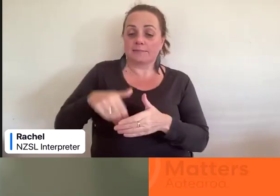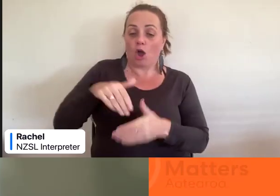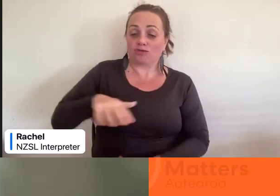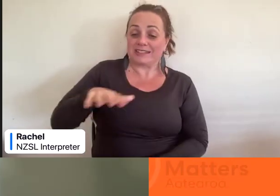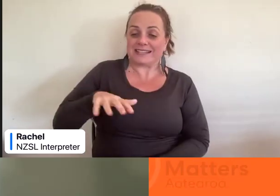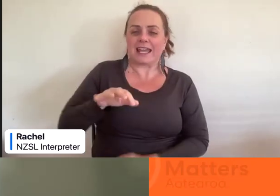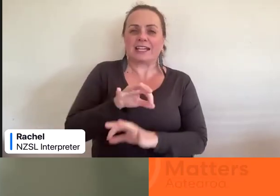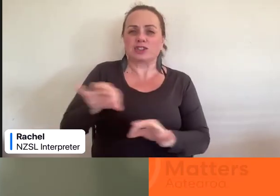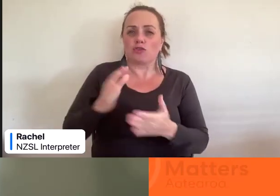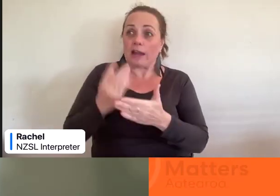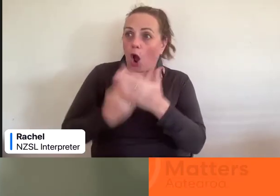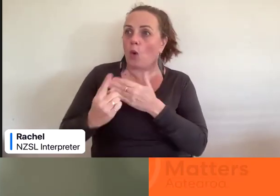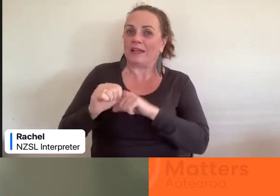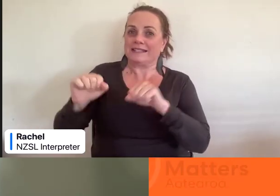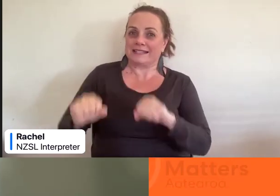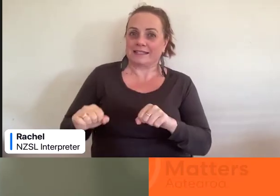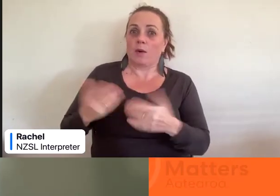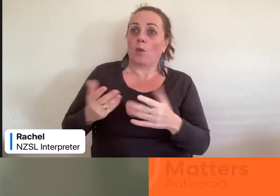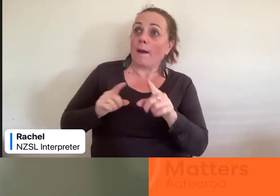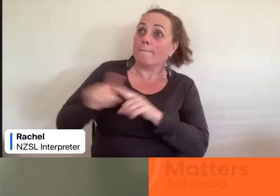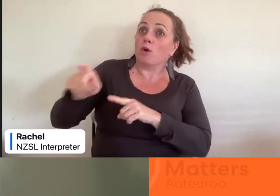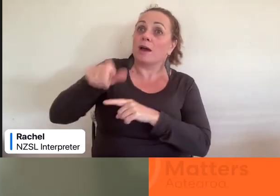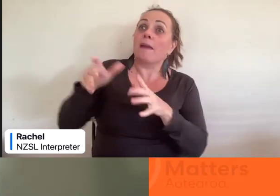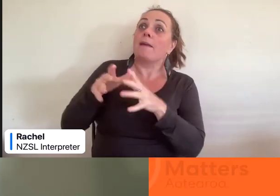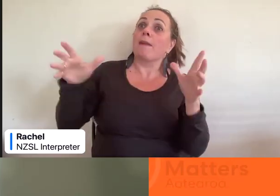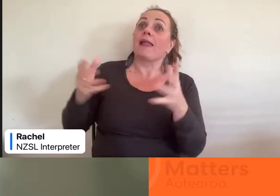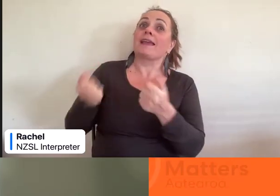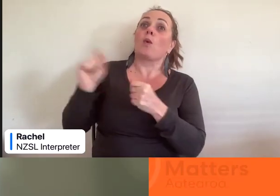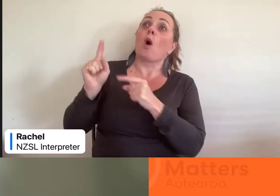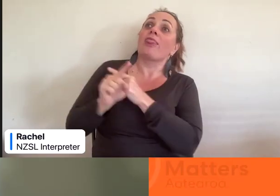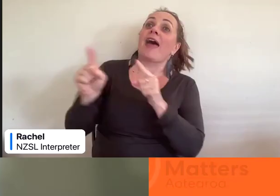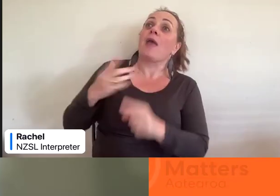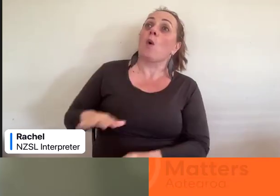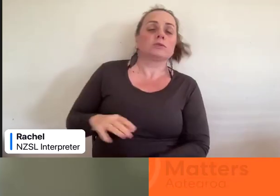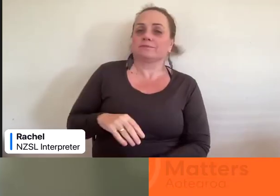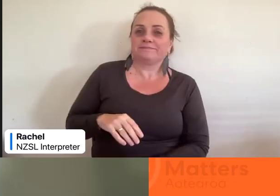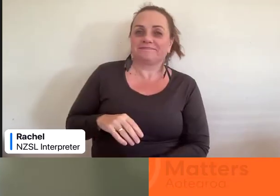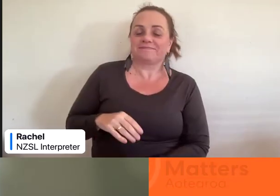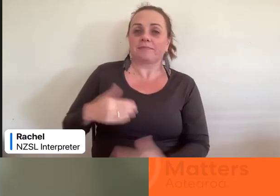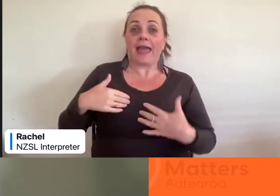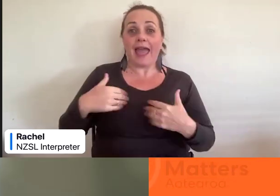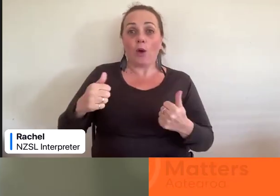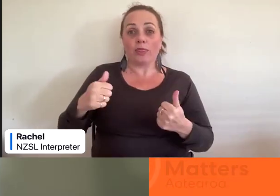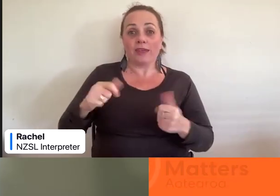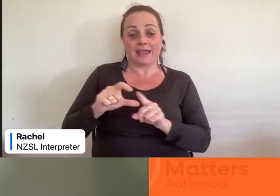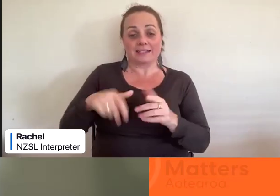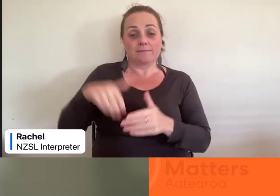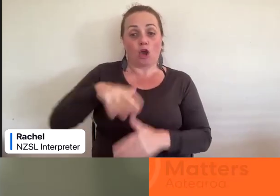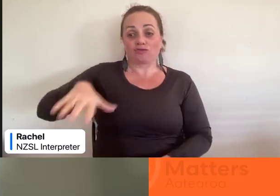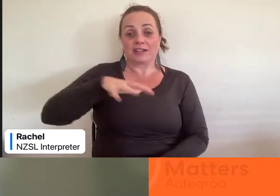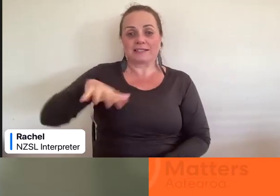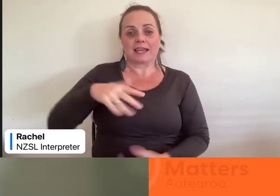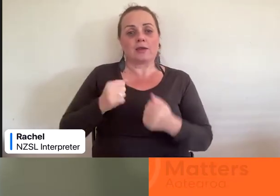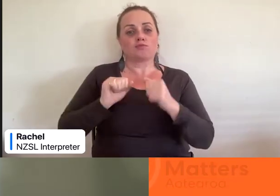a system where the majority gets what it wants. A healthy democracy also protects minorities